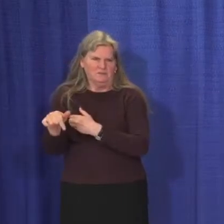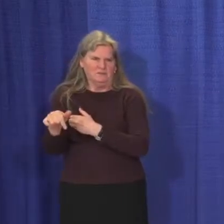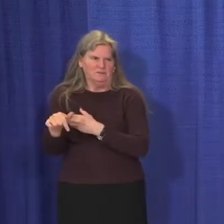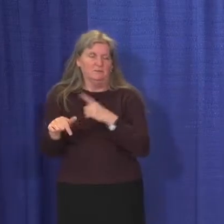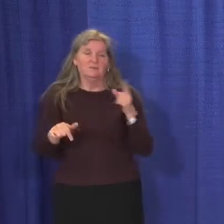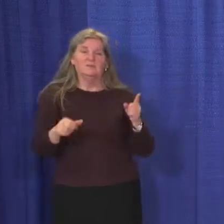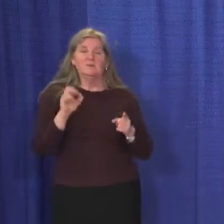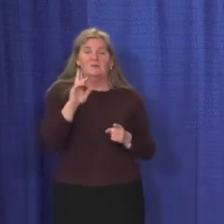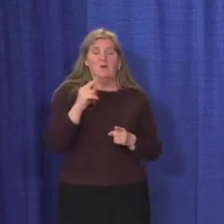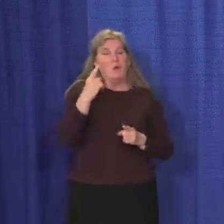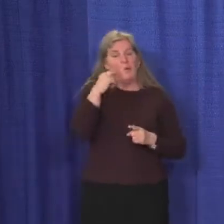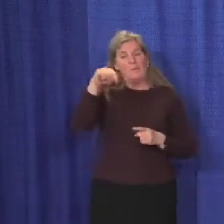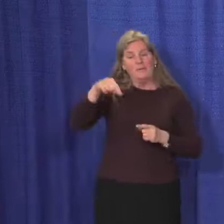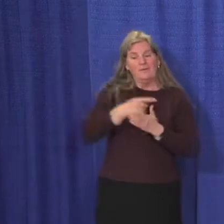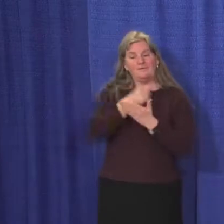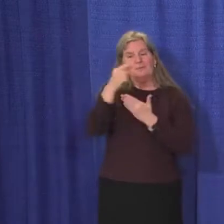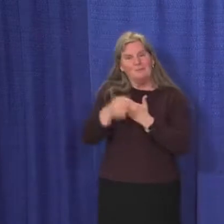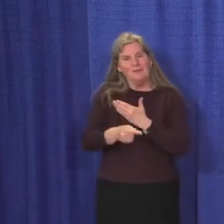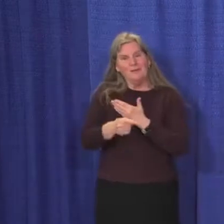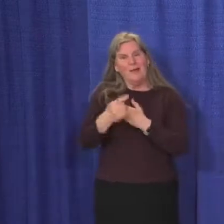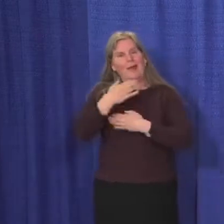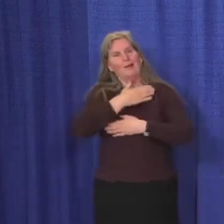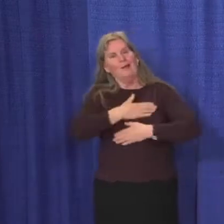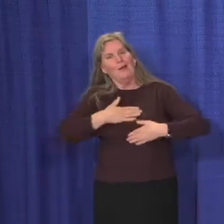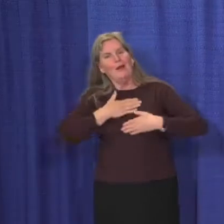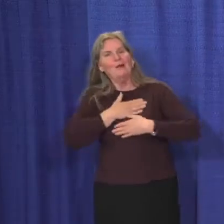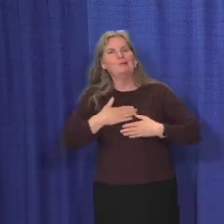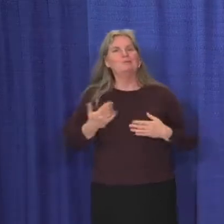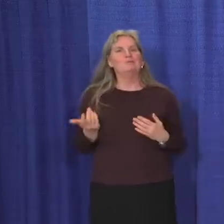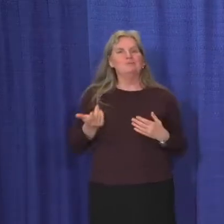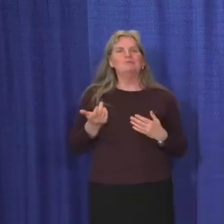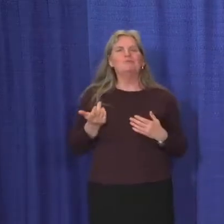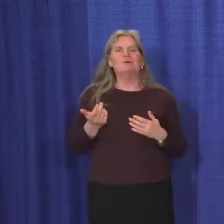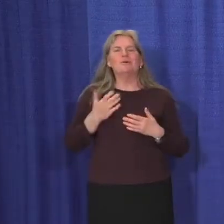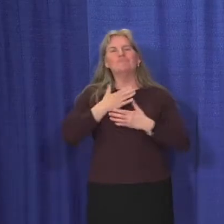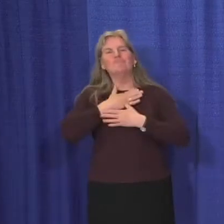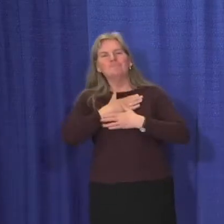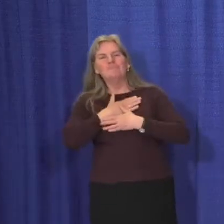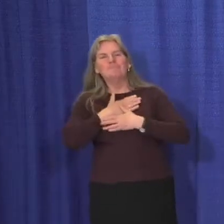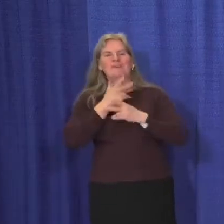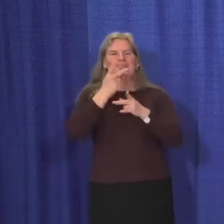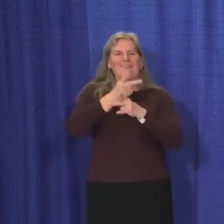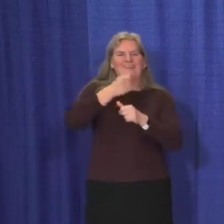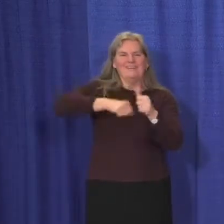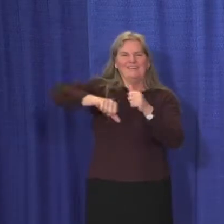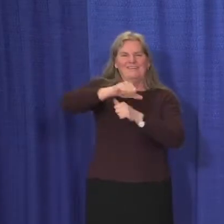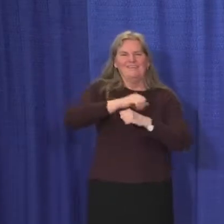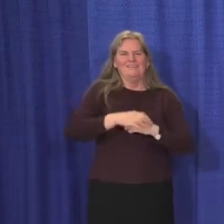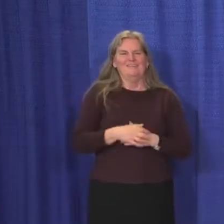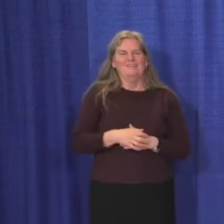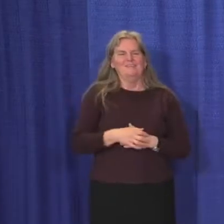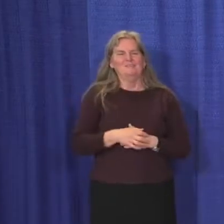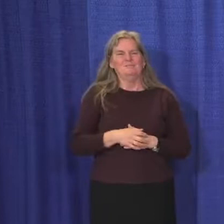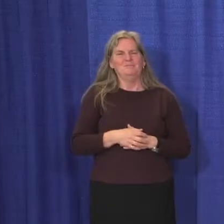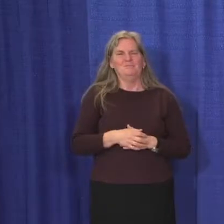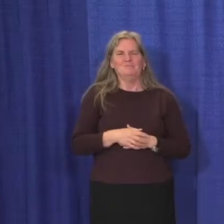advantage of this upcoming weekend and enjoy a bit of a reset and arrest.